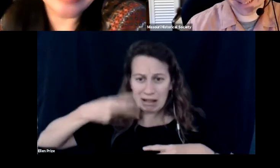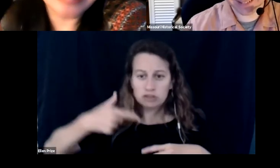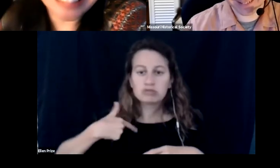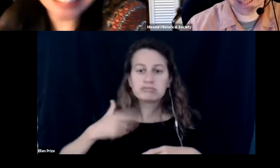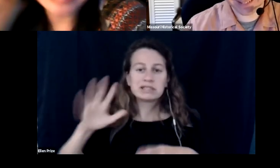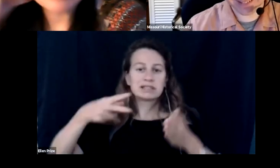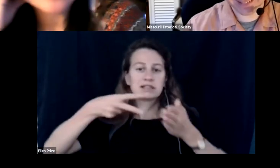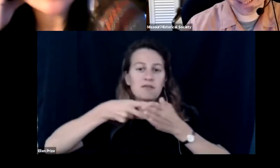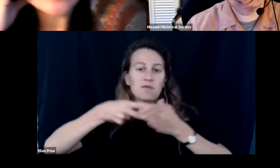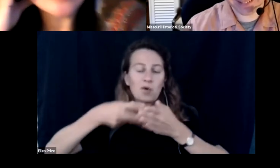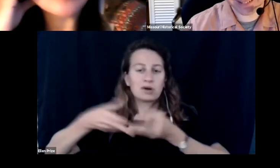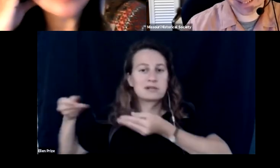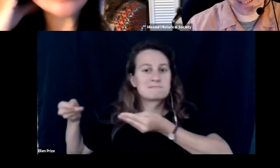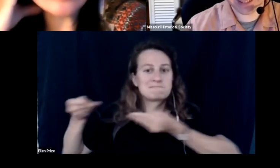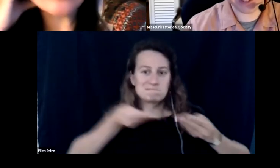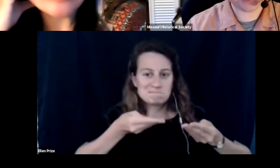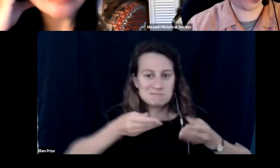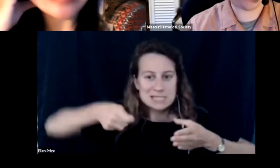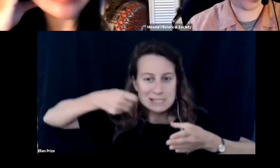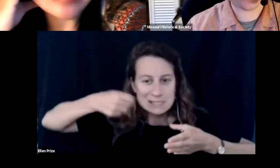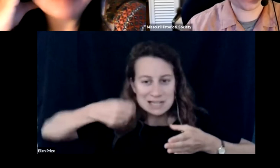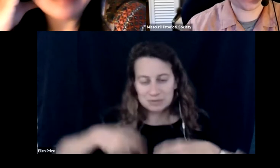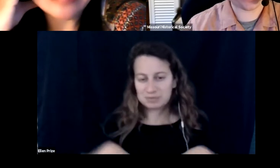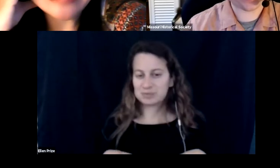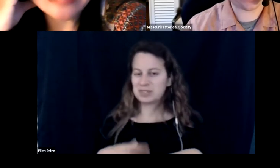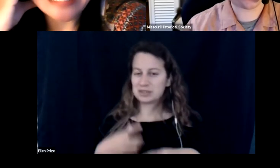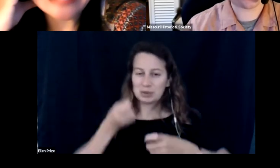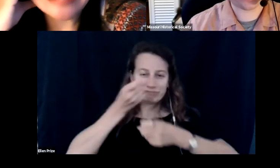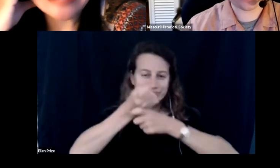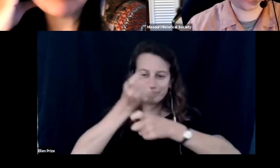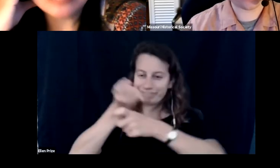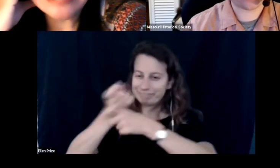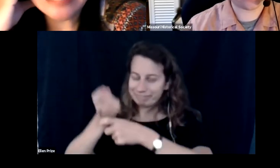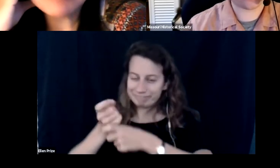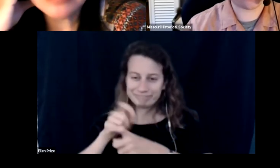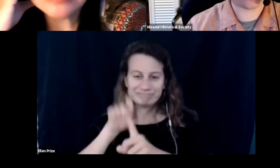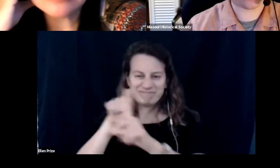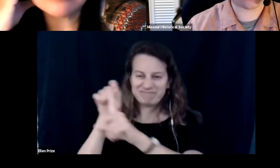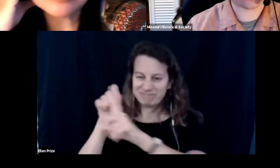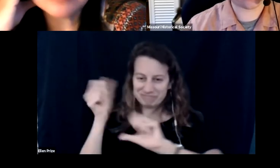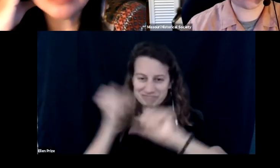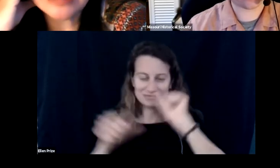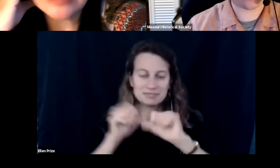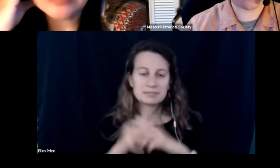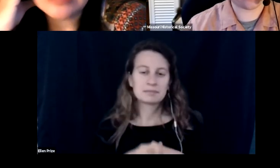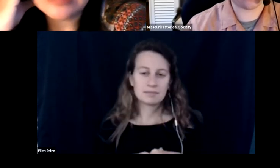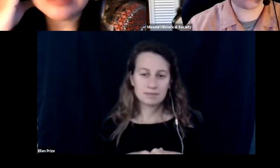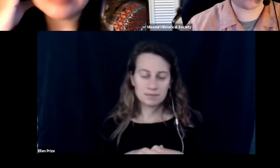Thank you. Robin, very moving and informative presentation. I learned a lot. I will leave the session feeling of sadness and